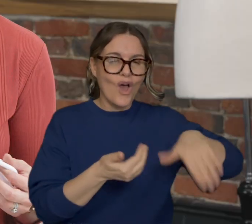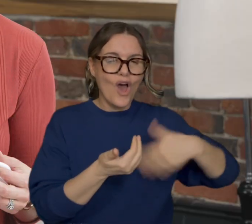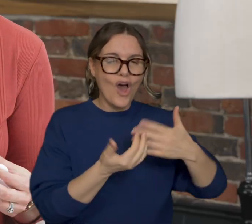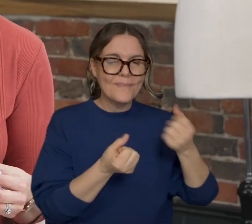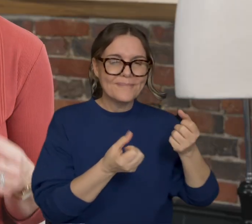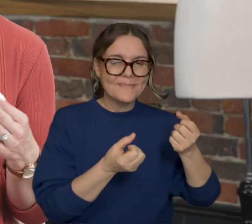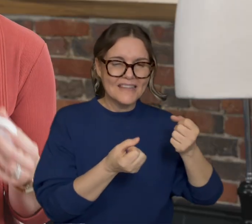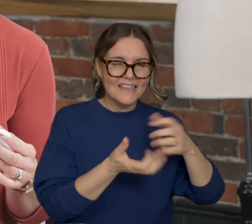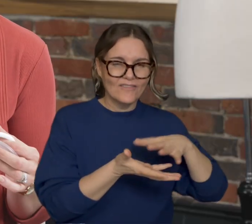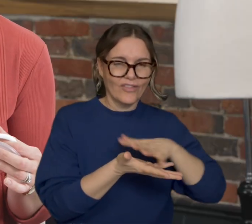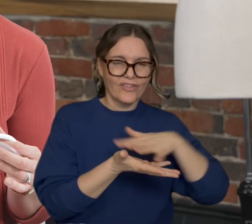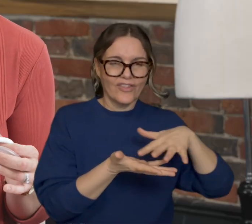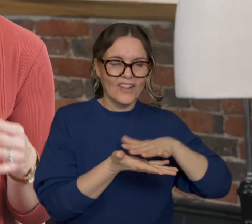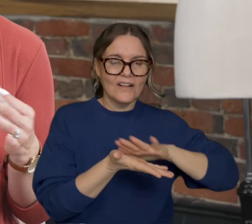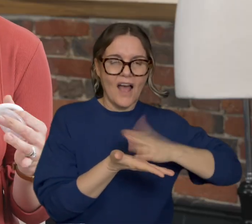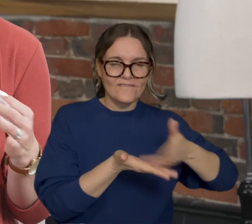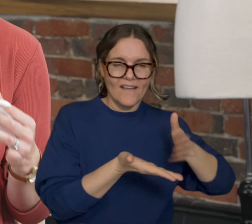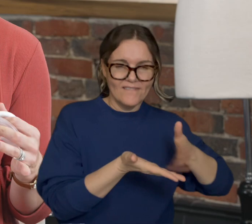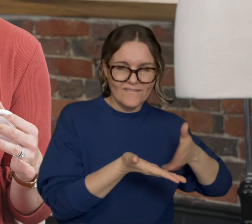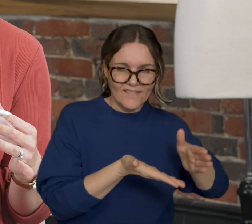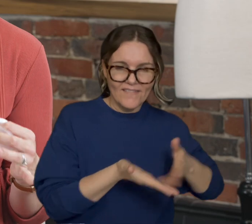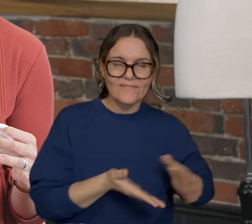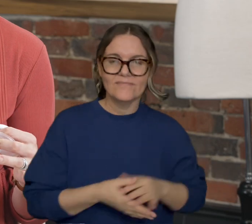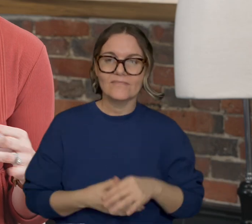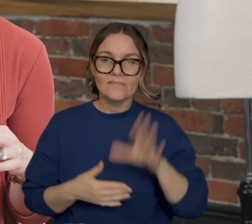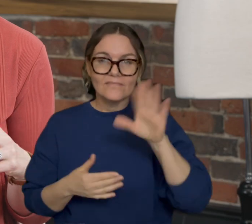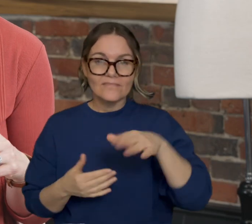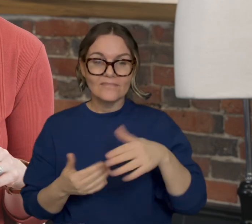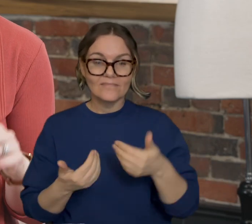for the sink you're going to take your parts rinse off any excess breast milk droplets